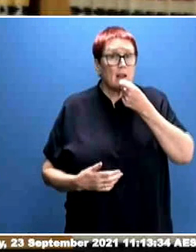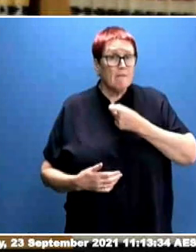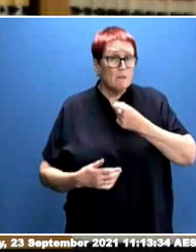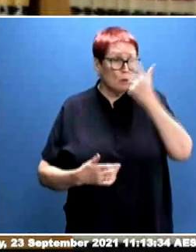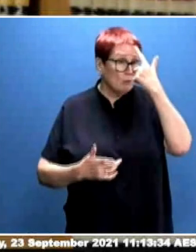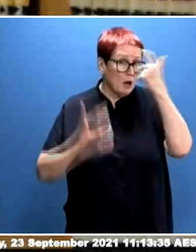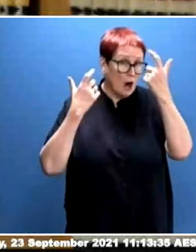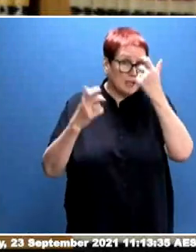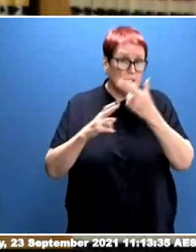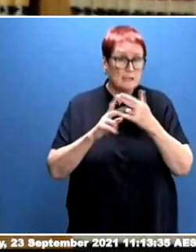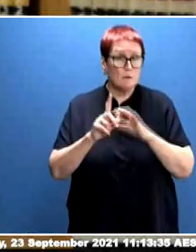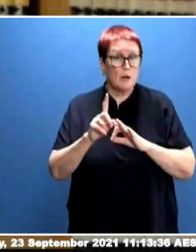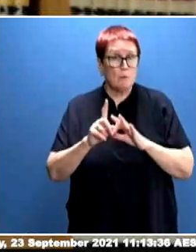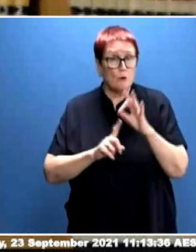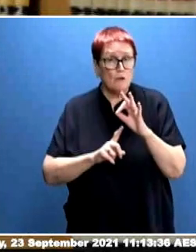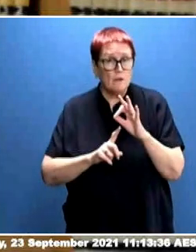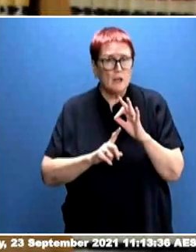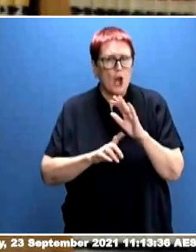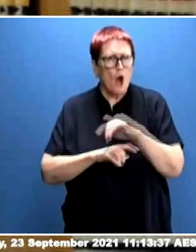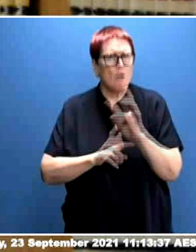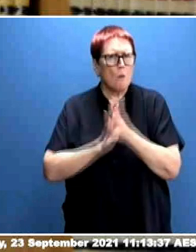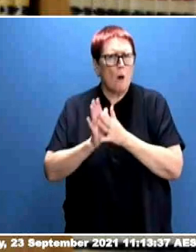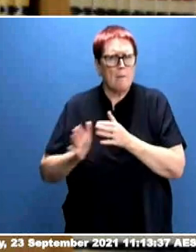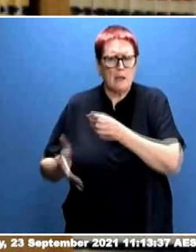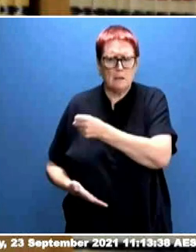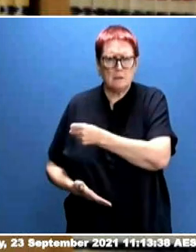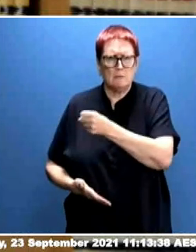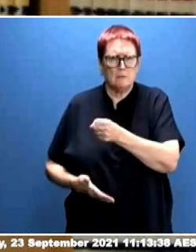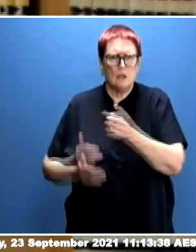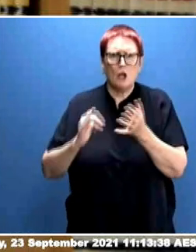around what a step-down service is, and I think that complex community care